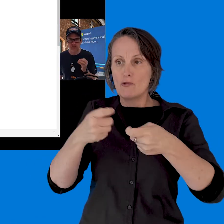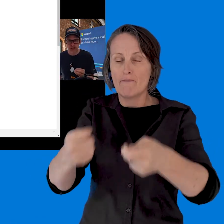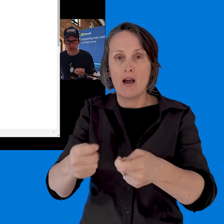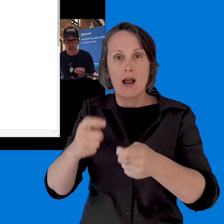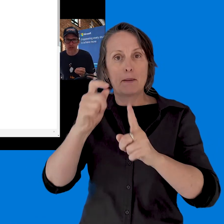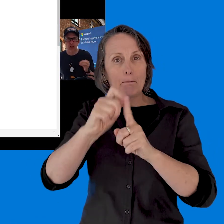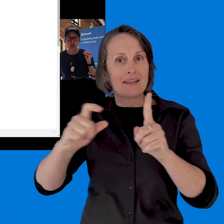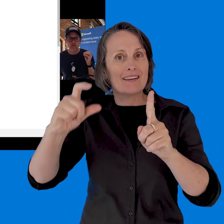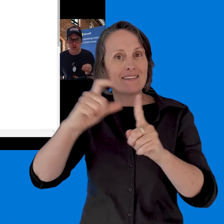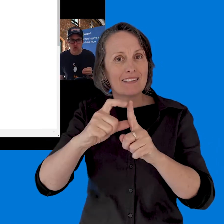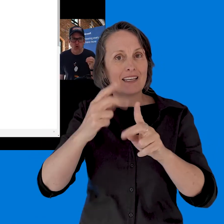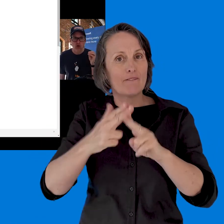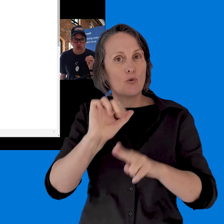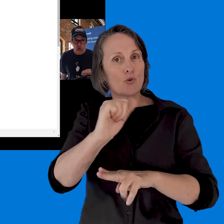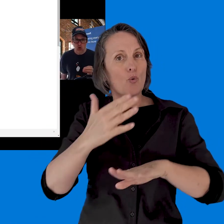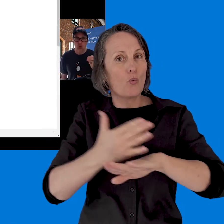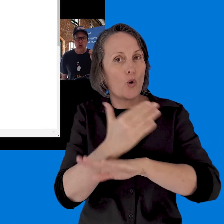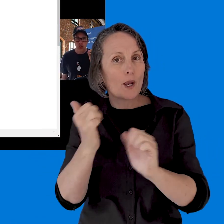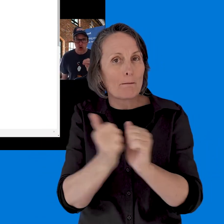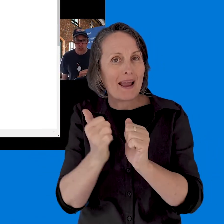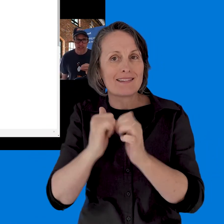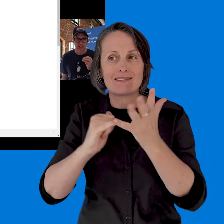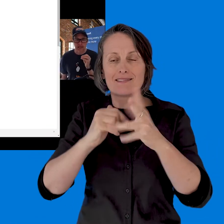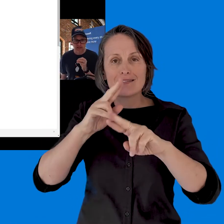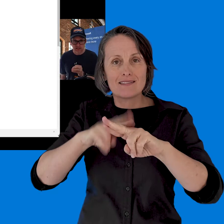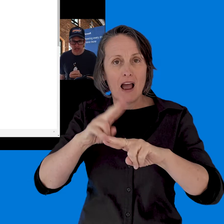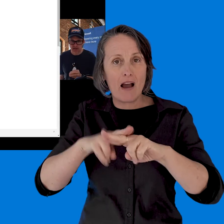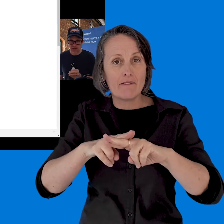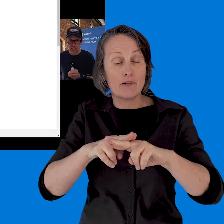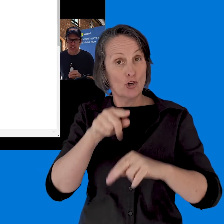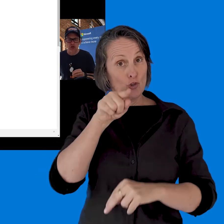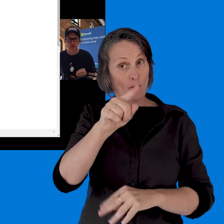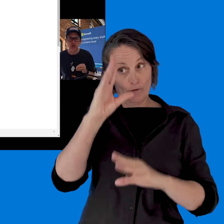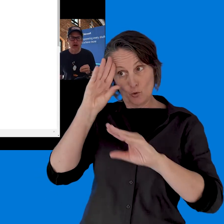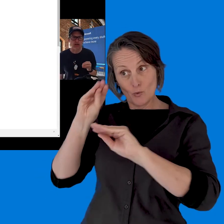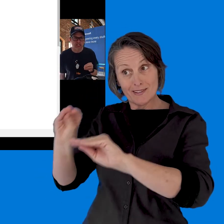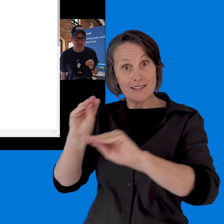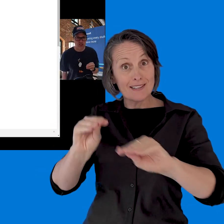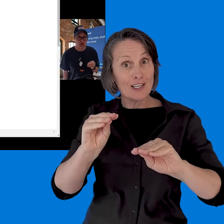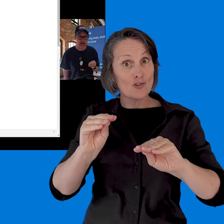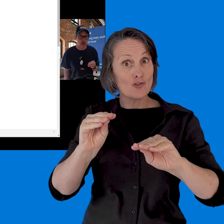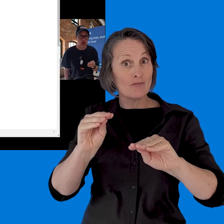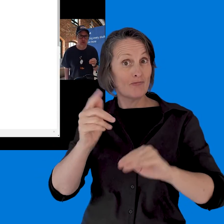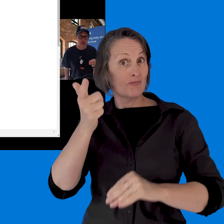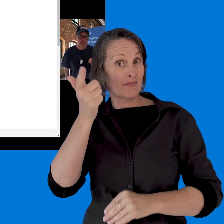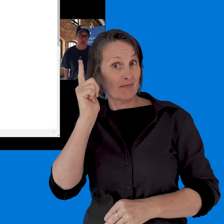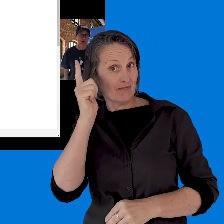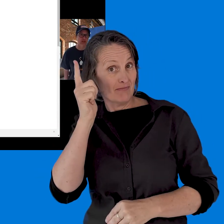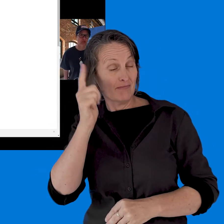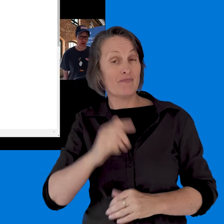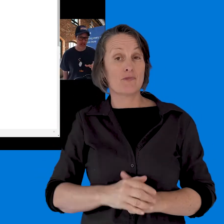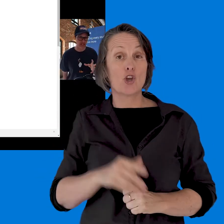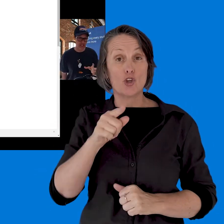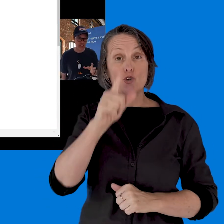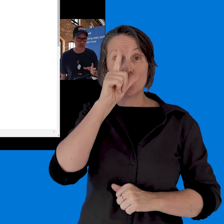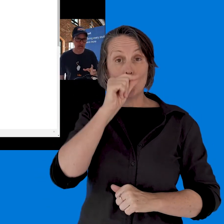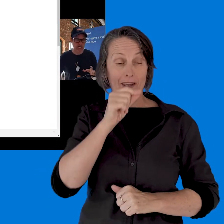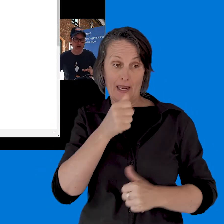development for your colleagues and staff. So if you are a teacher trainer or if you are someone that runs teacher training,